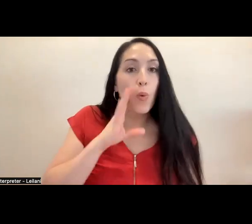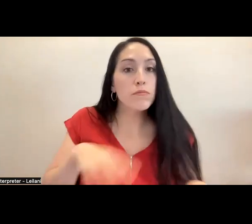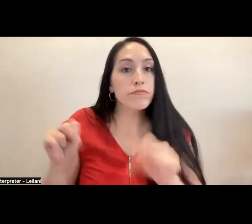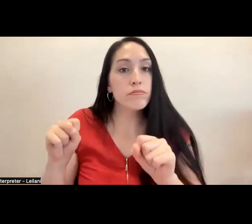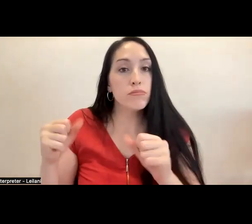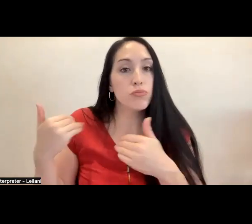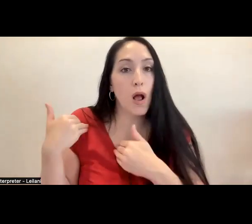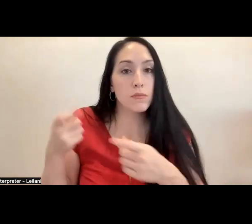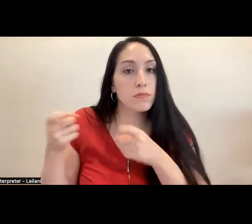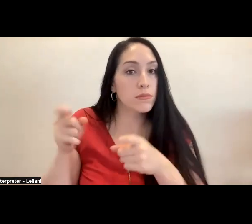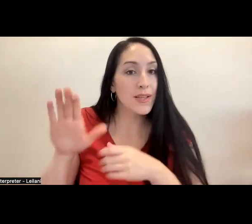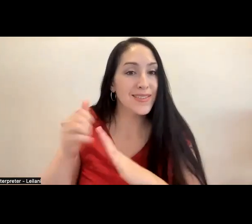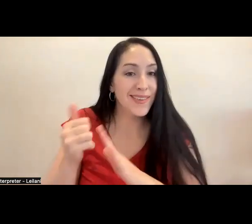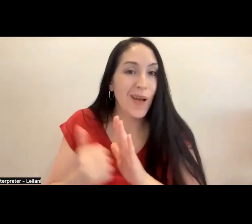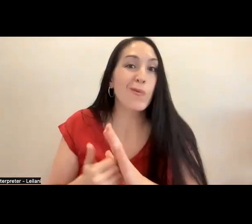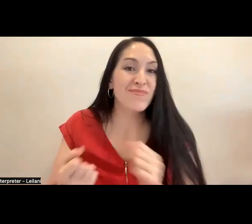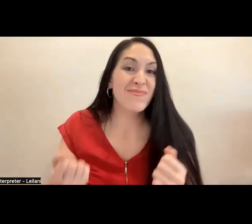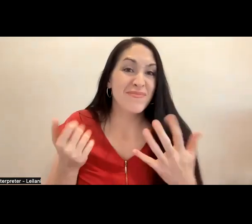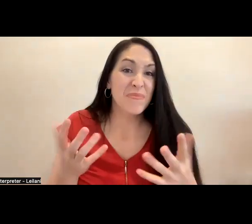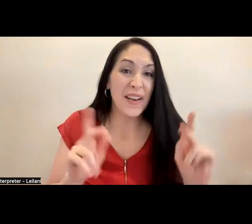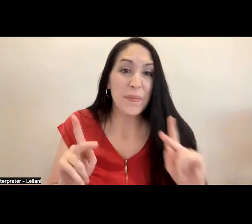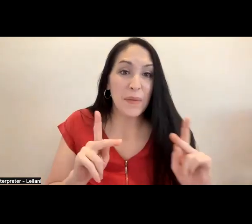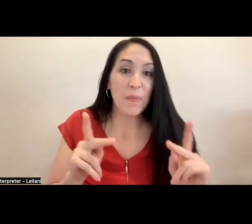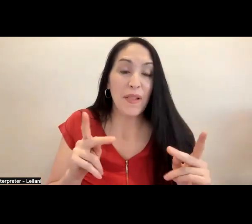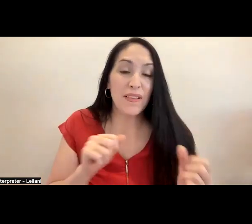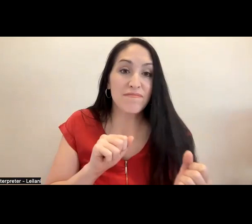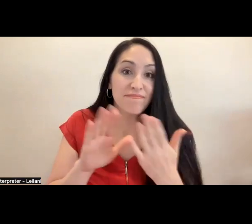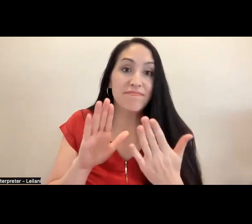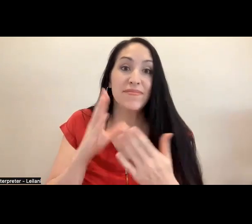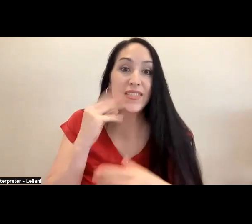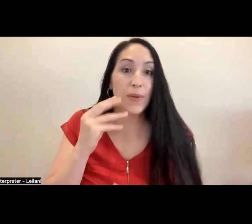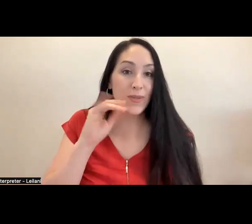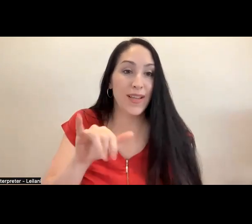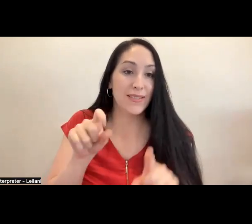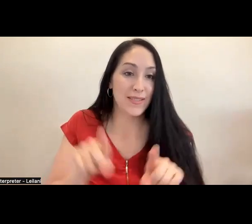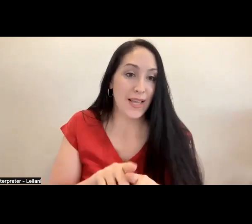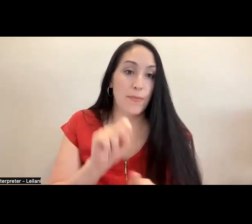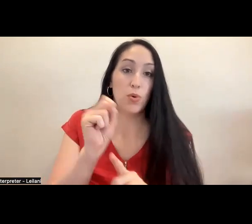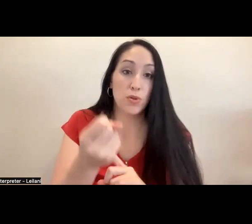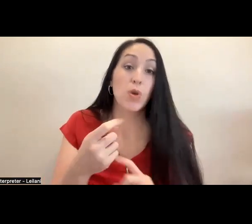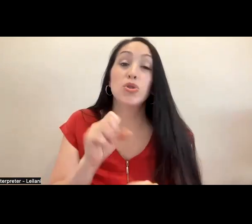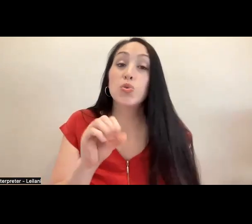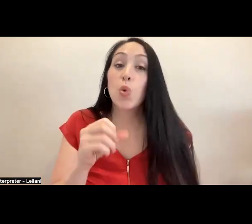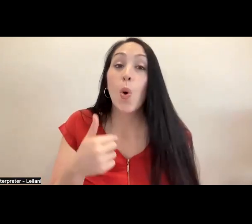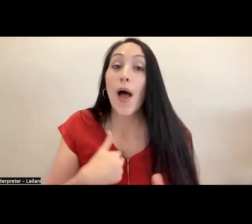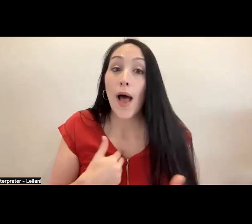a lot of people have to face. 12:01:27 And so I encourage individuals to find who that it is. 12:01:32 Maybe it's the public guardian of